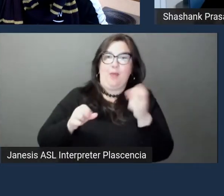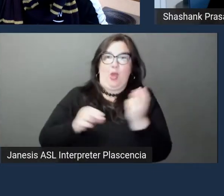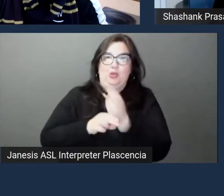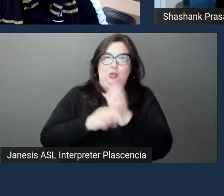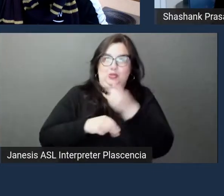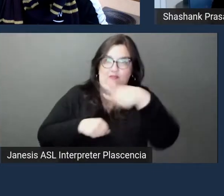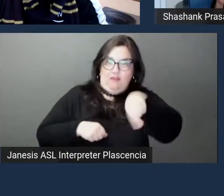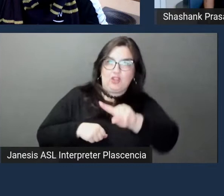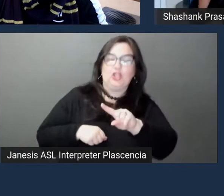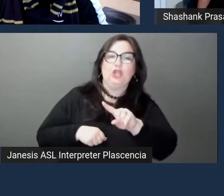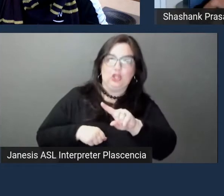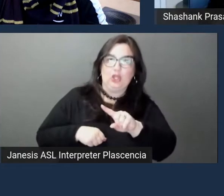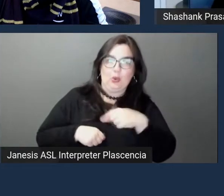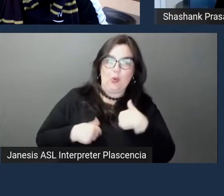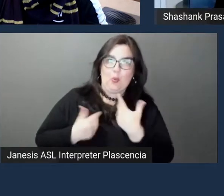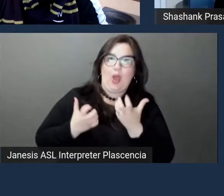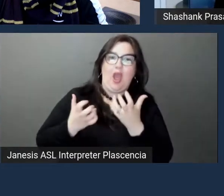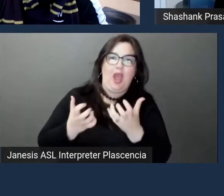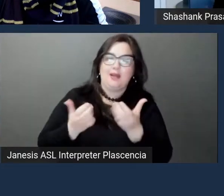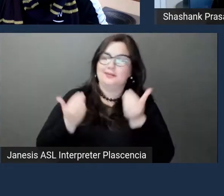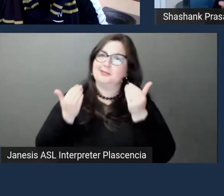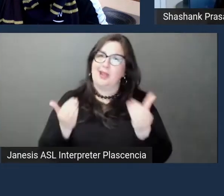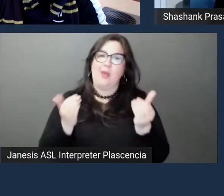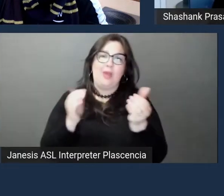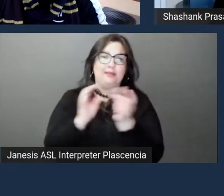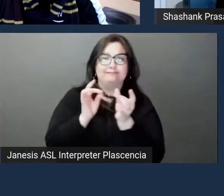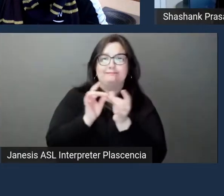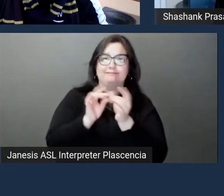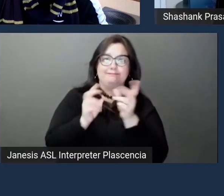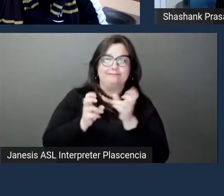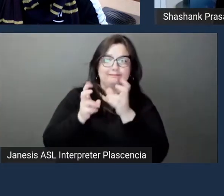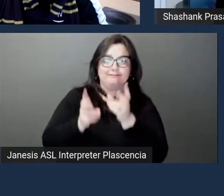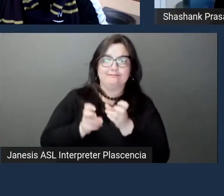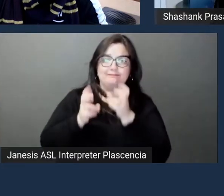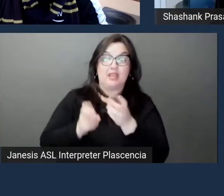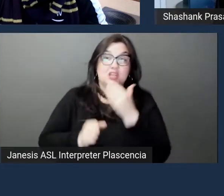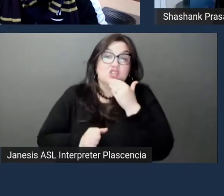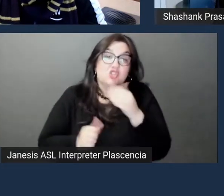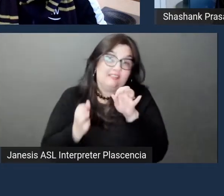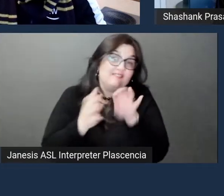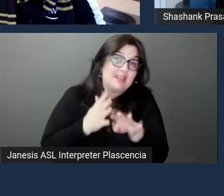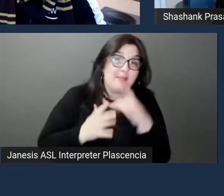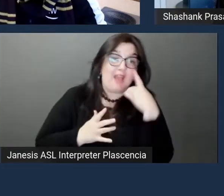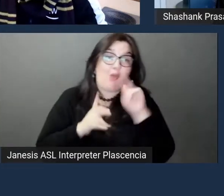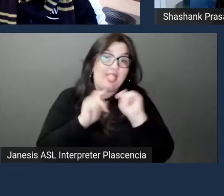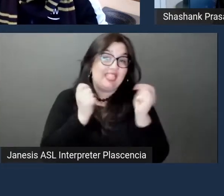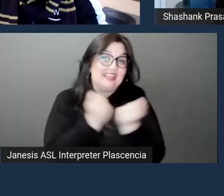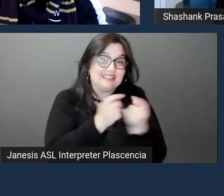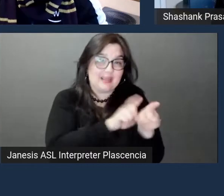So yeah, feel free to drop them here. It's also good feedback for the team. And then a question for either of you.